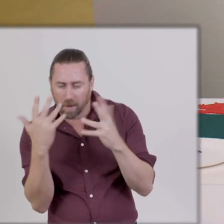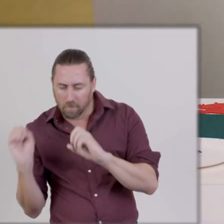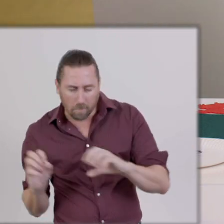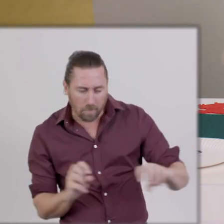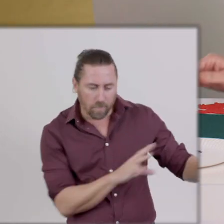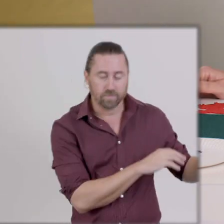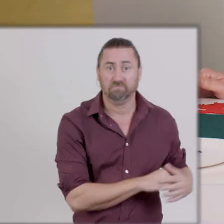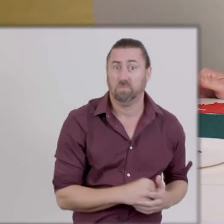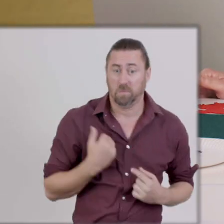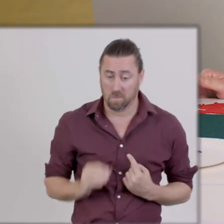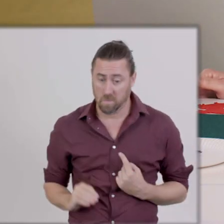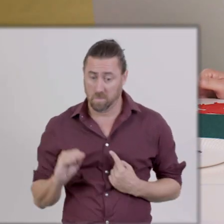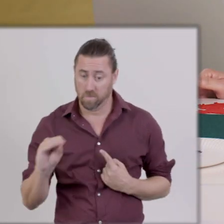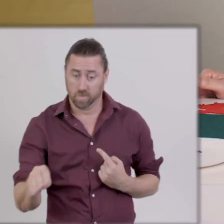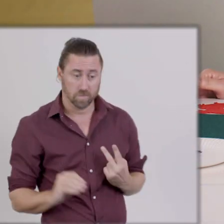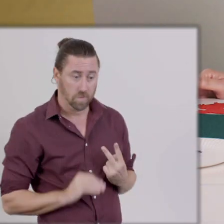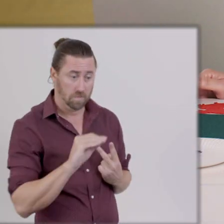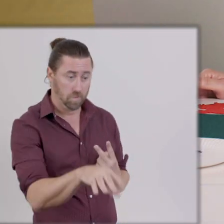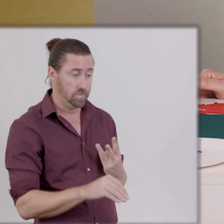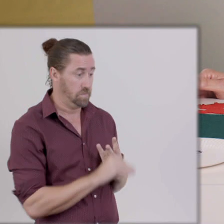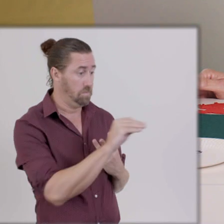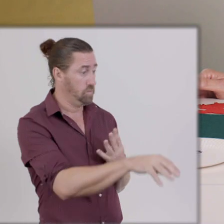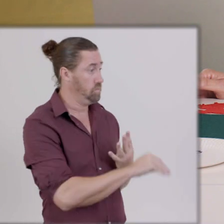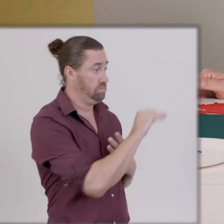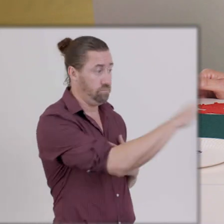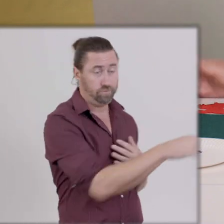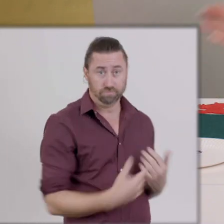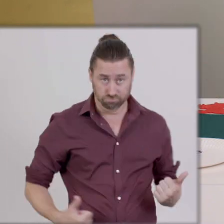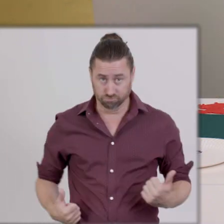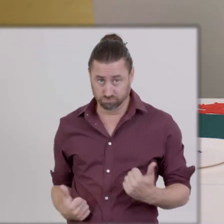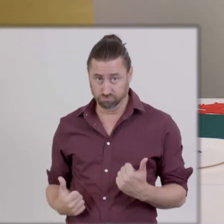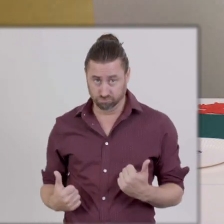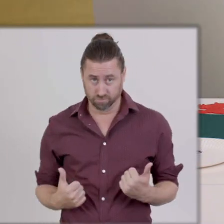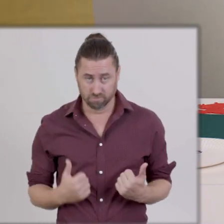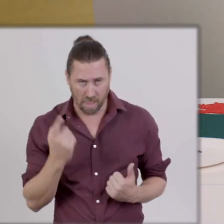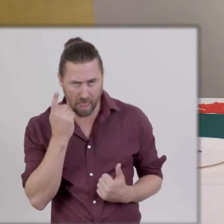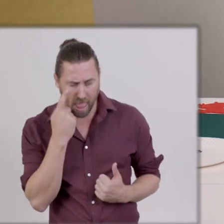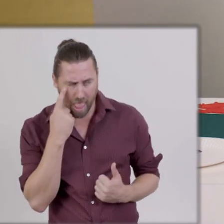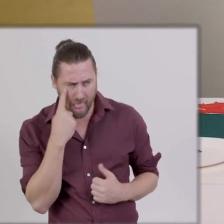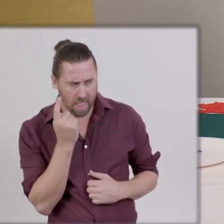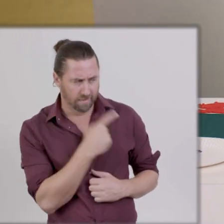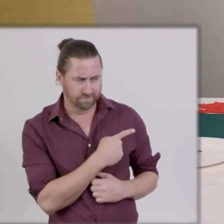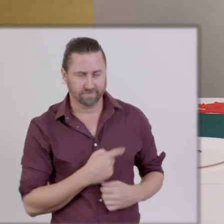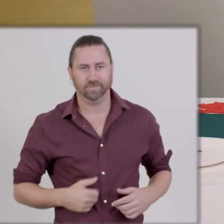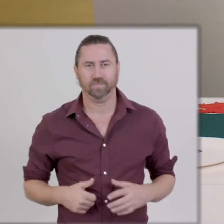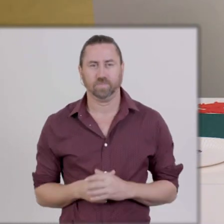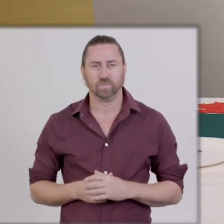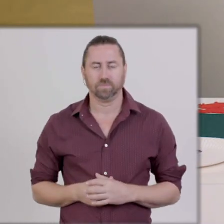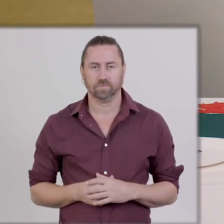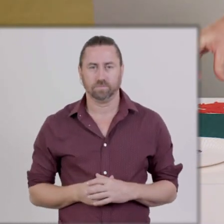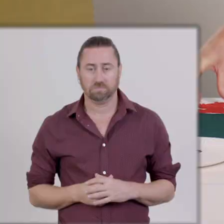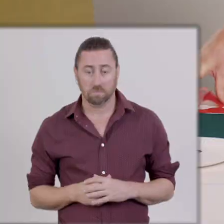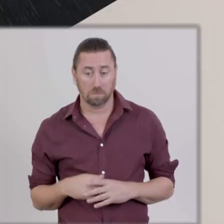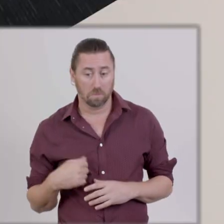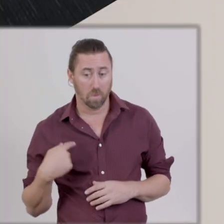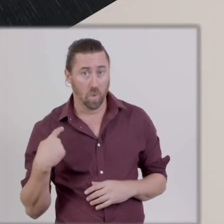We will move one sheep at a time into each paddock until there are no sheep left. Let's go!